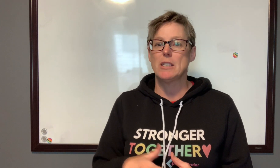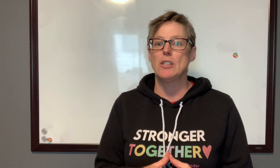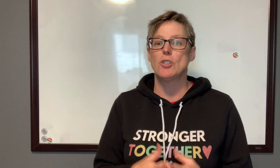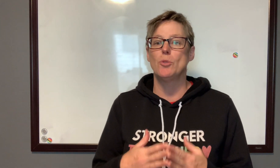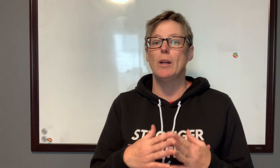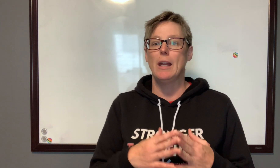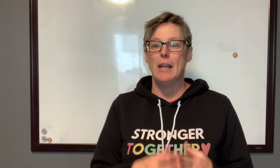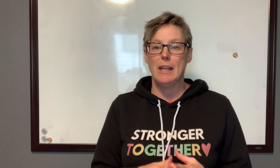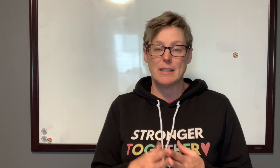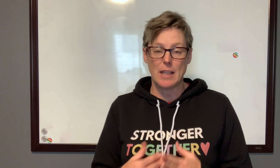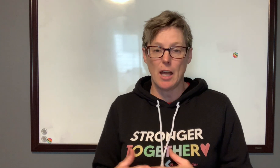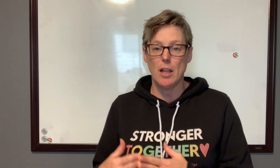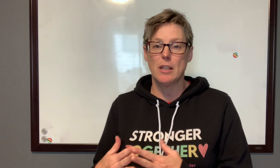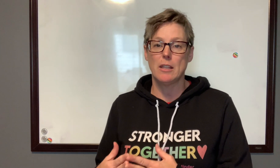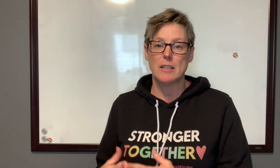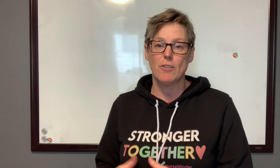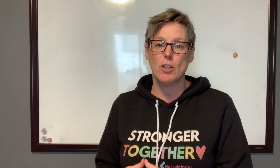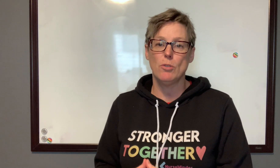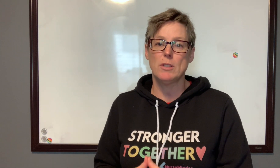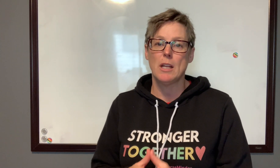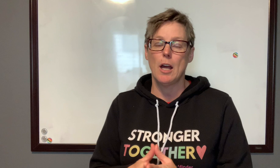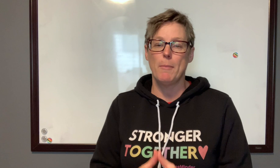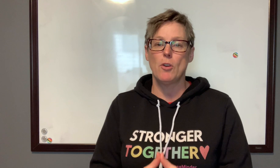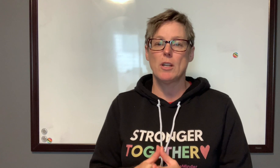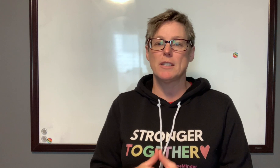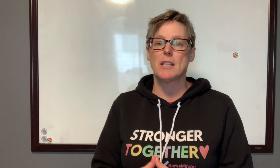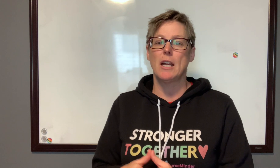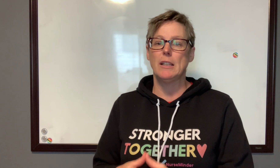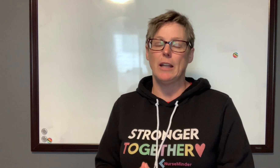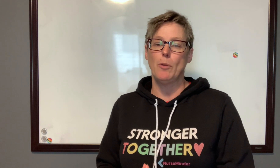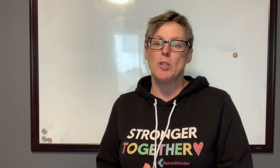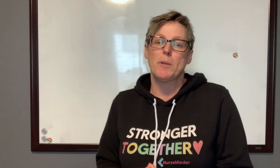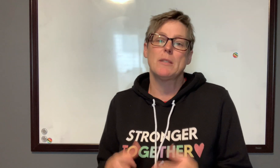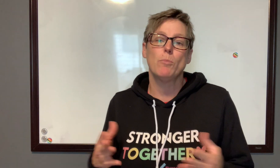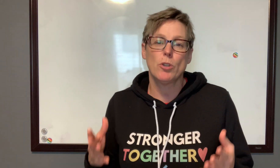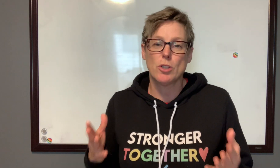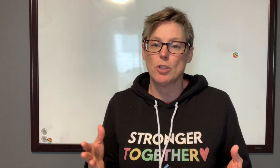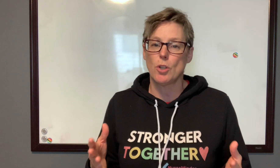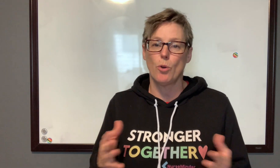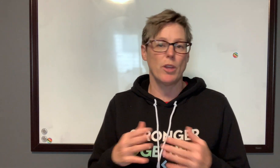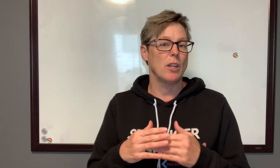teach you asl in these videos american sign